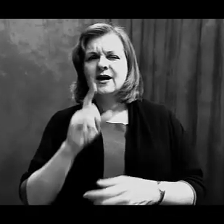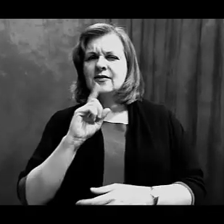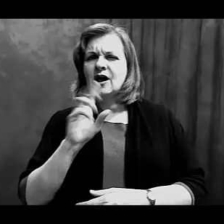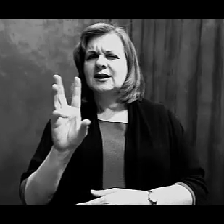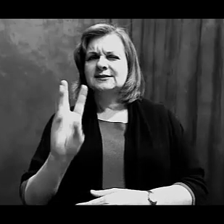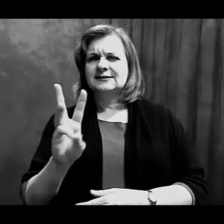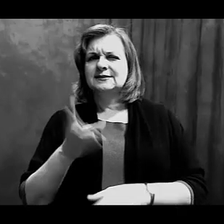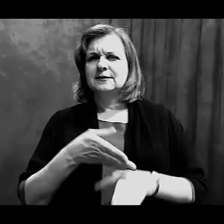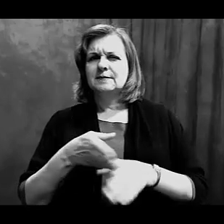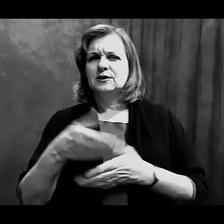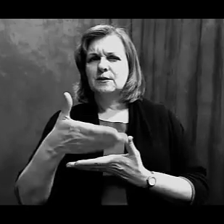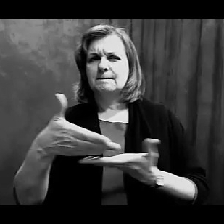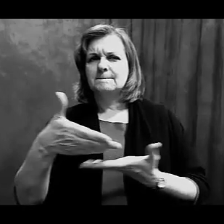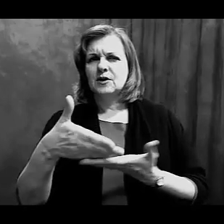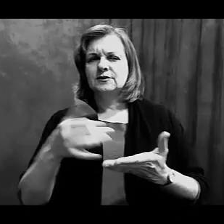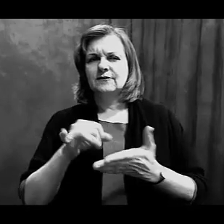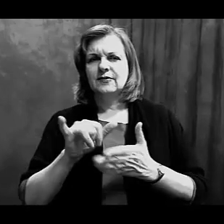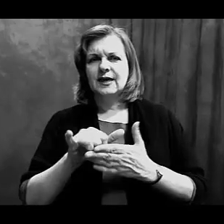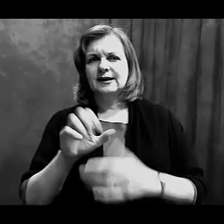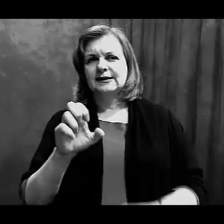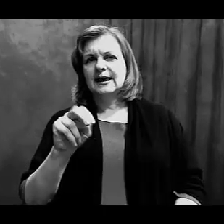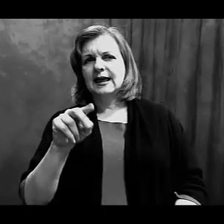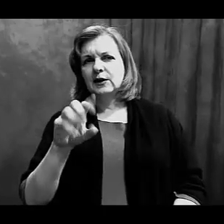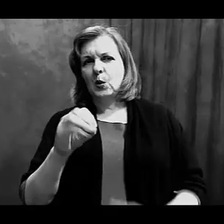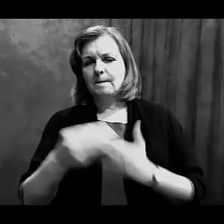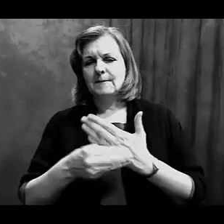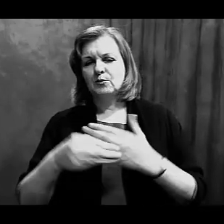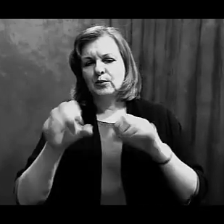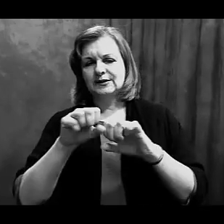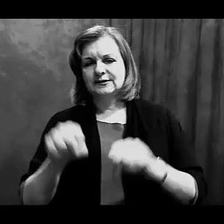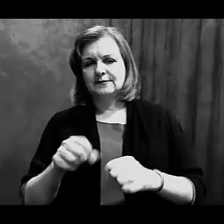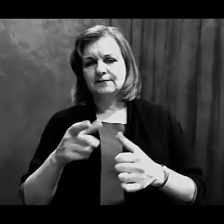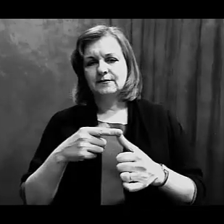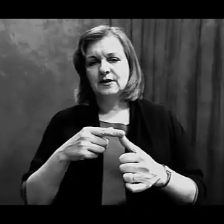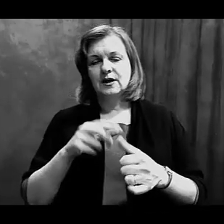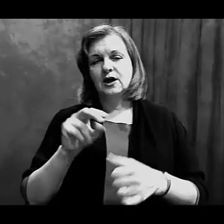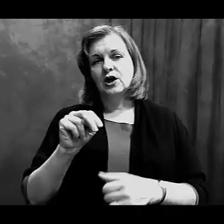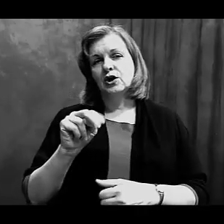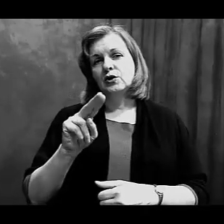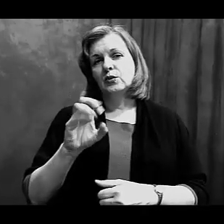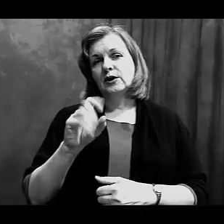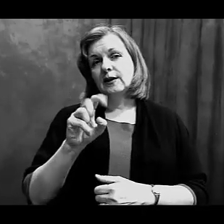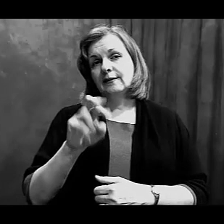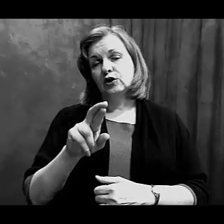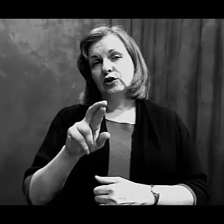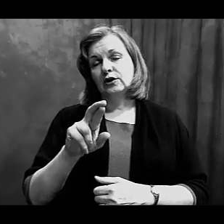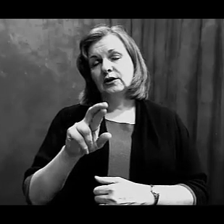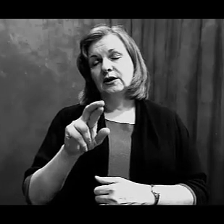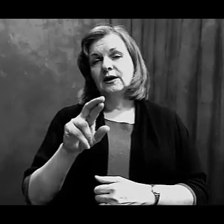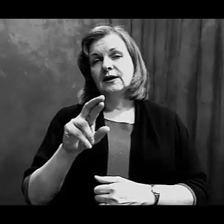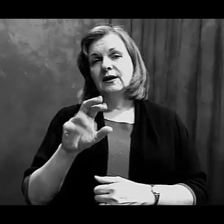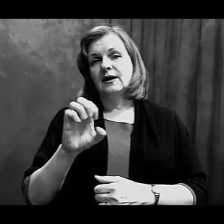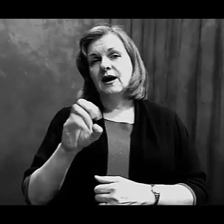so here are the six major parts of the endomembrane system -- the nuclear envelope was